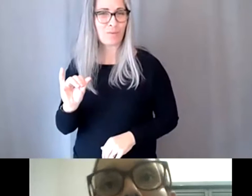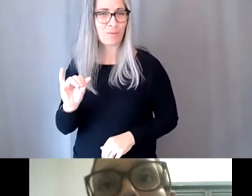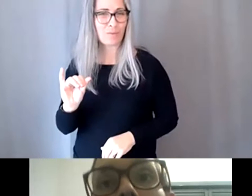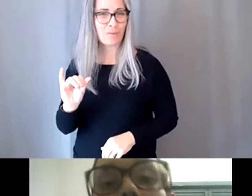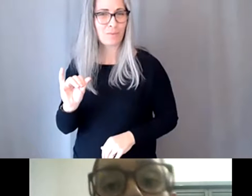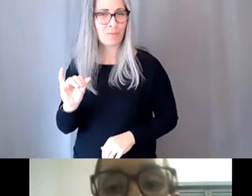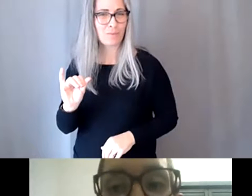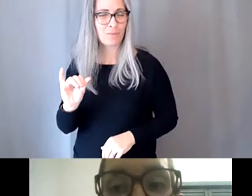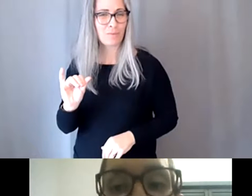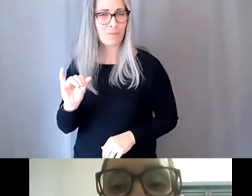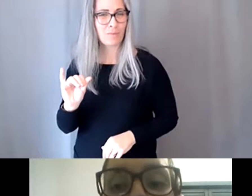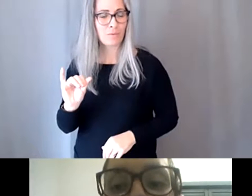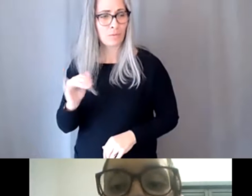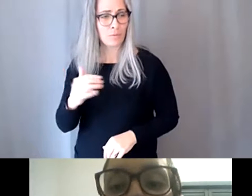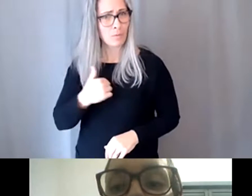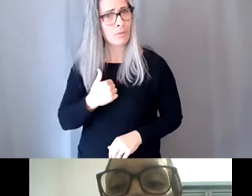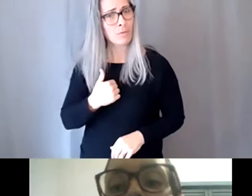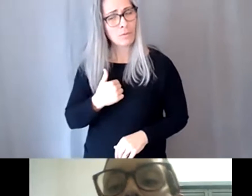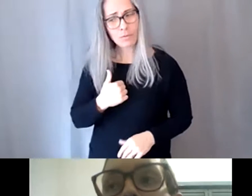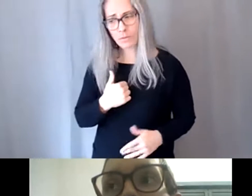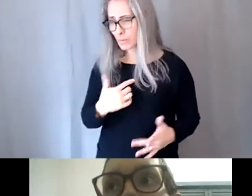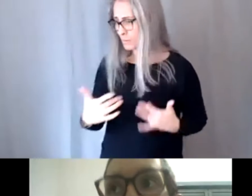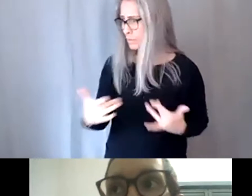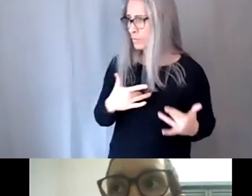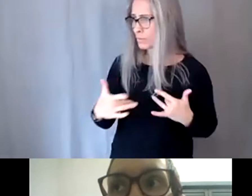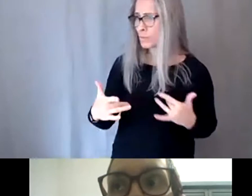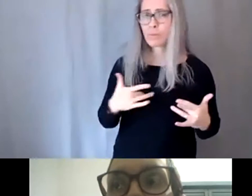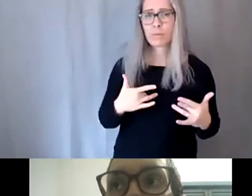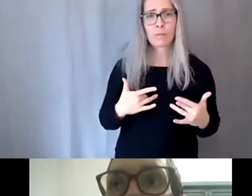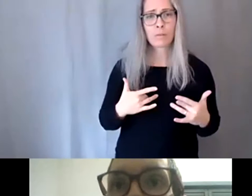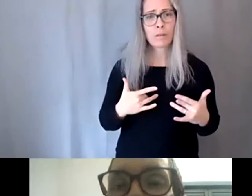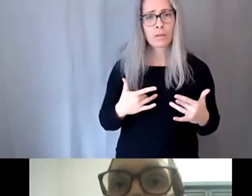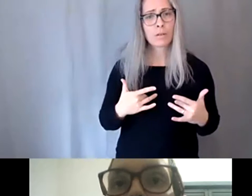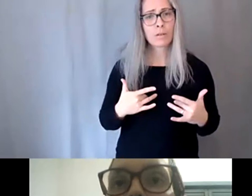very concerned with these